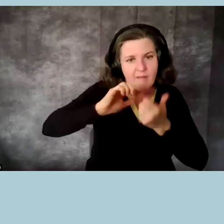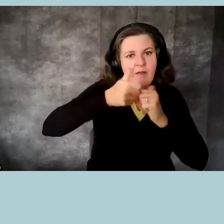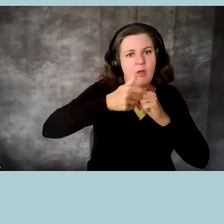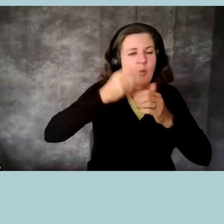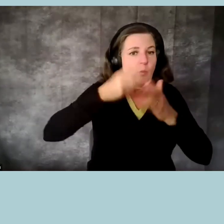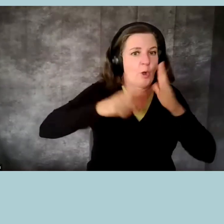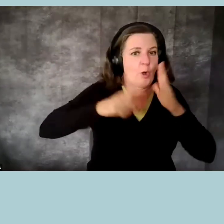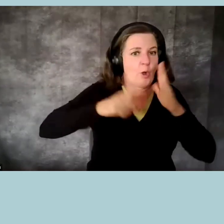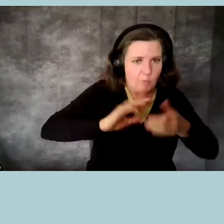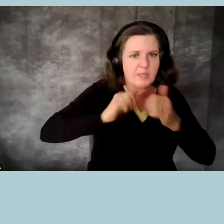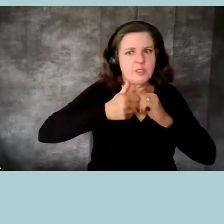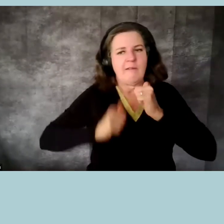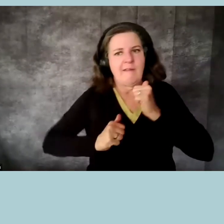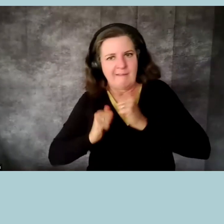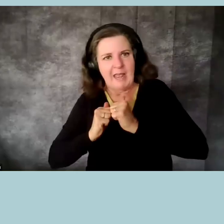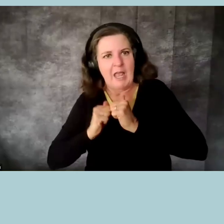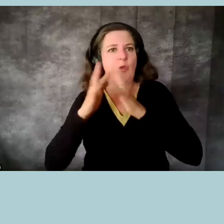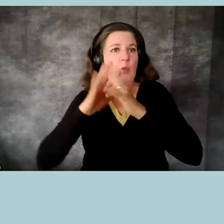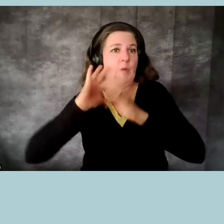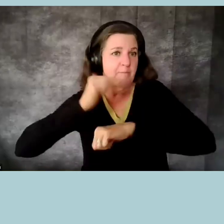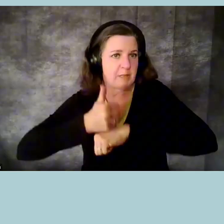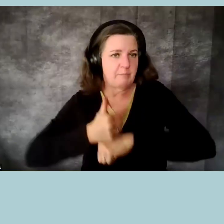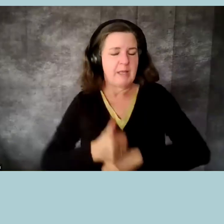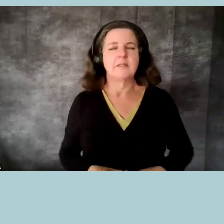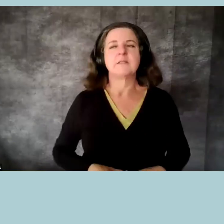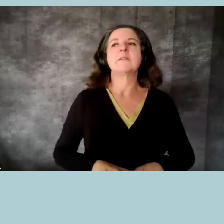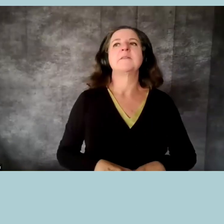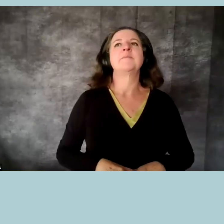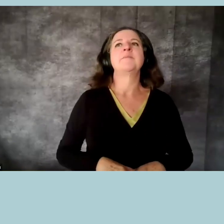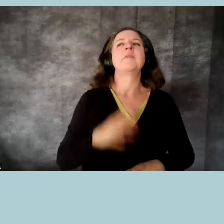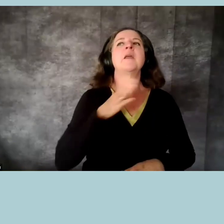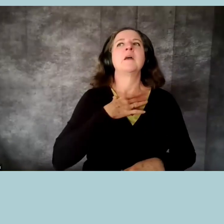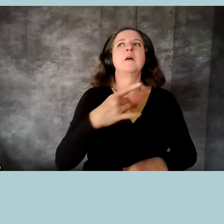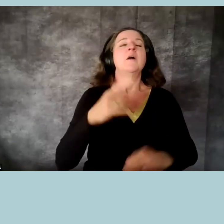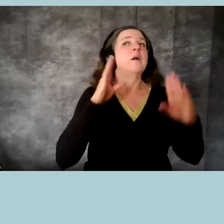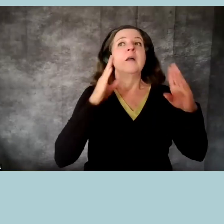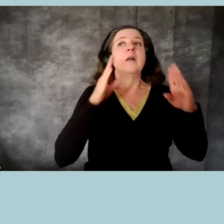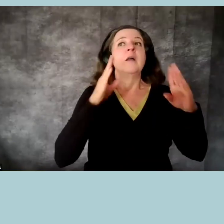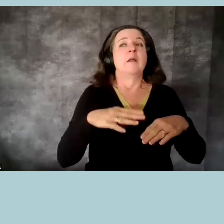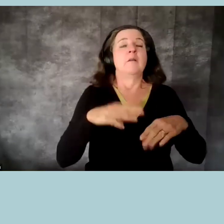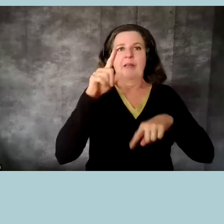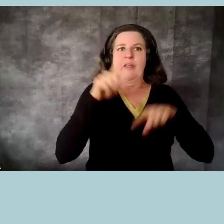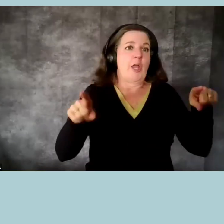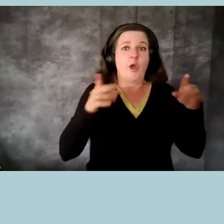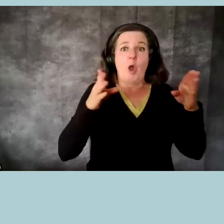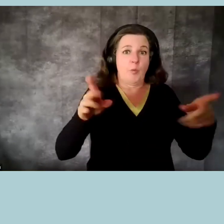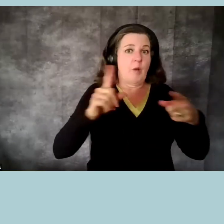we would like to do is you know there's a range of ways to address this issue, you know. There are things like